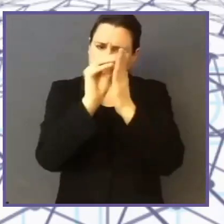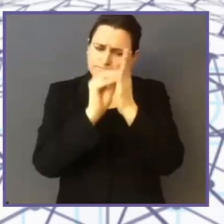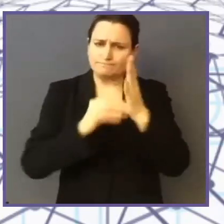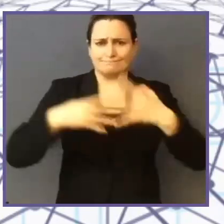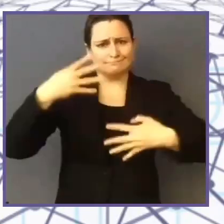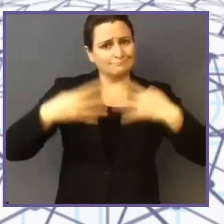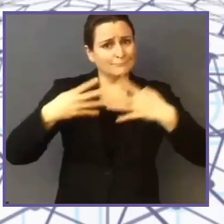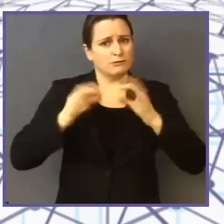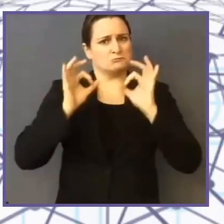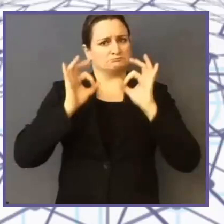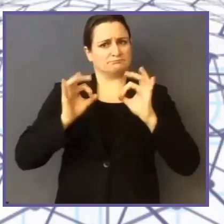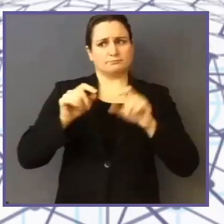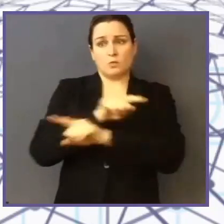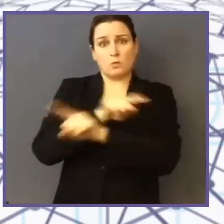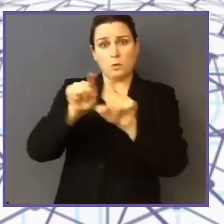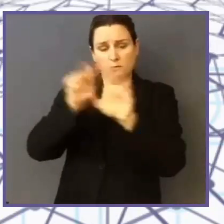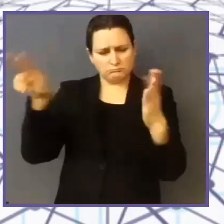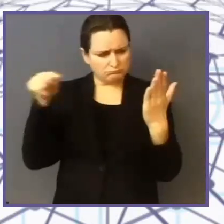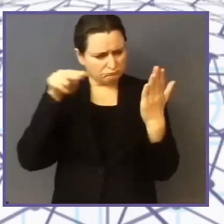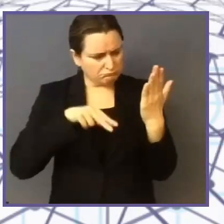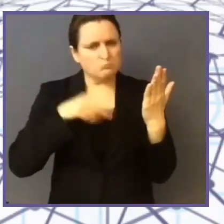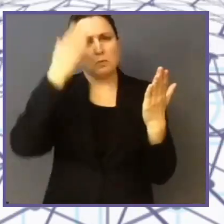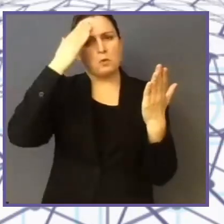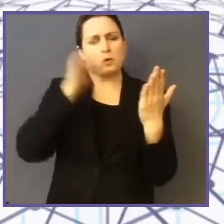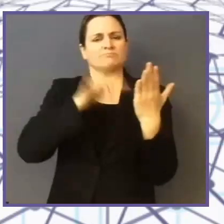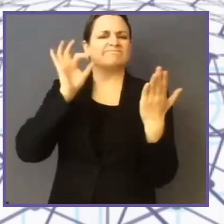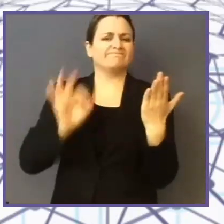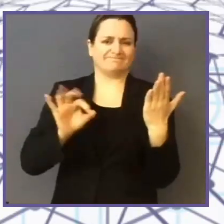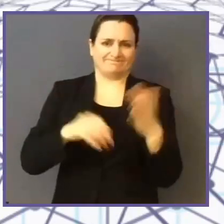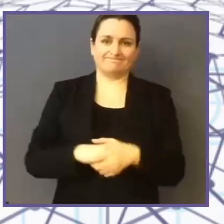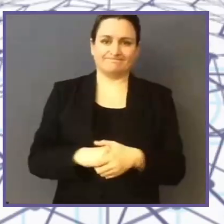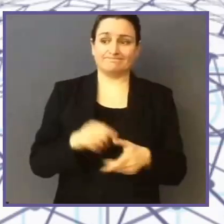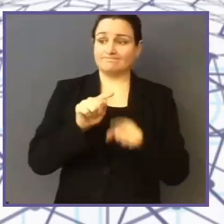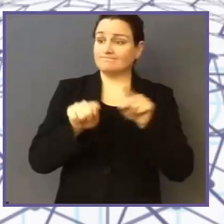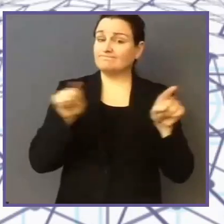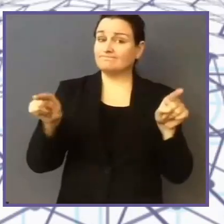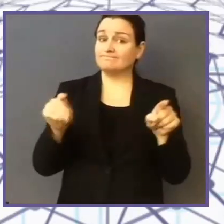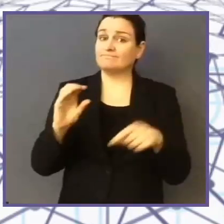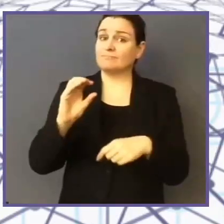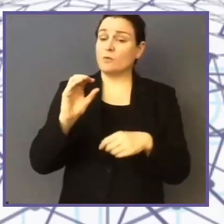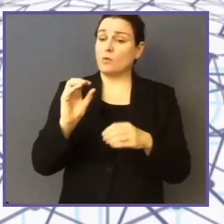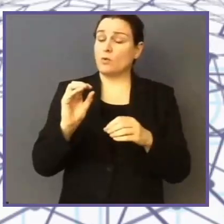for stakeholders, including op eds. Working at the local, regional and global levels.